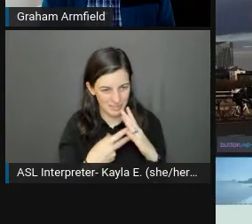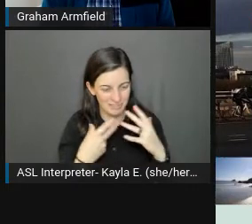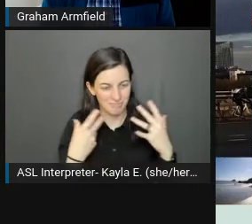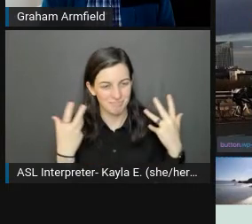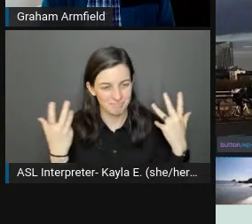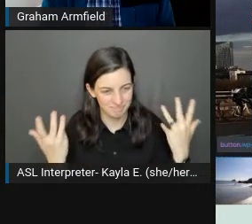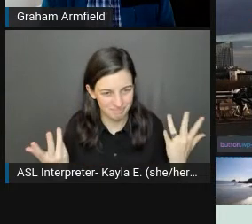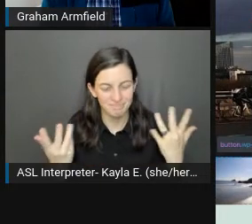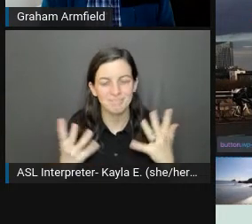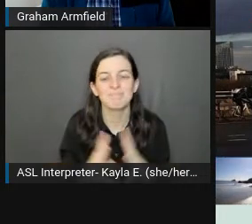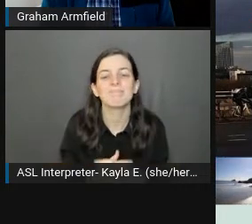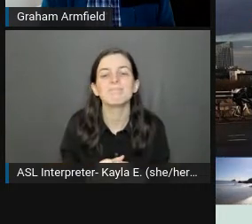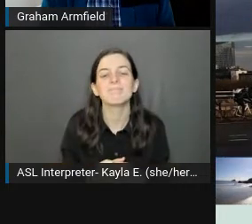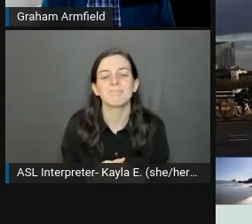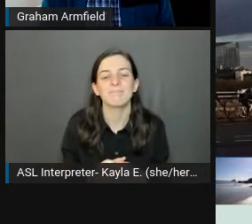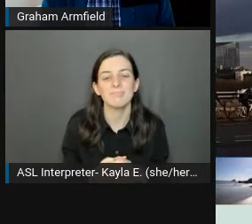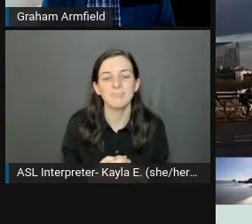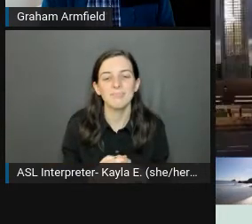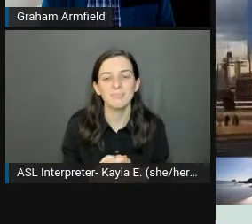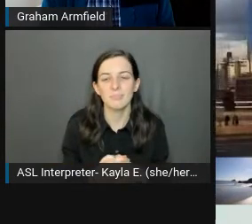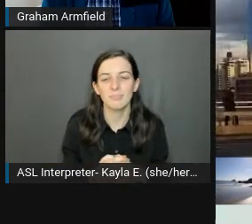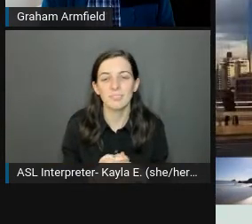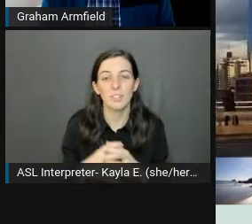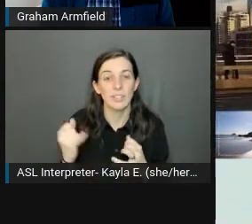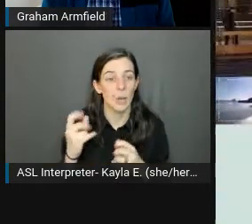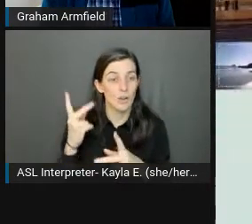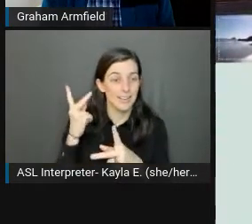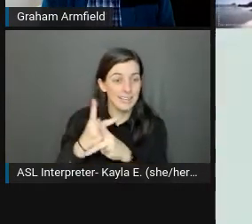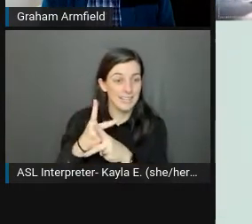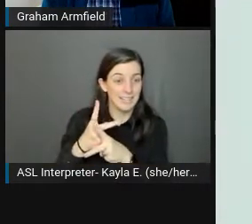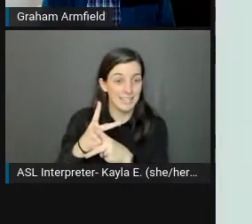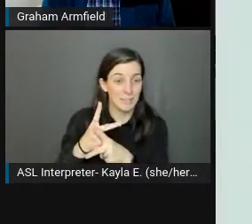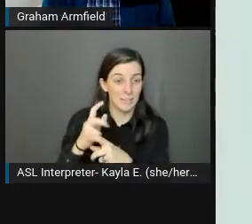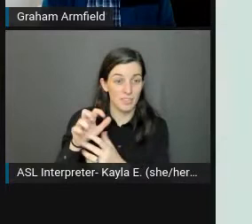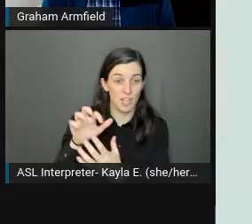We'll keep the code window open for a bit. Let's move down to here.